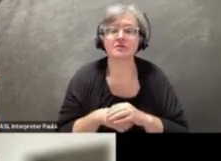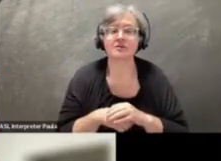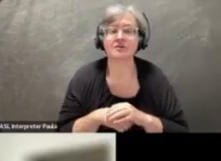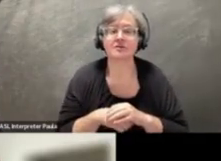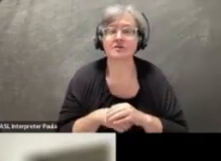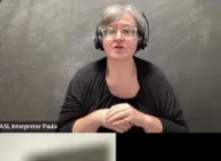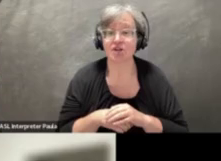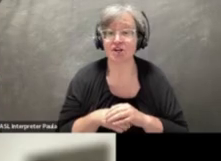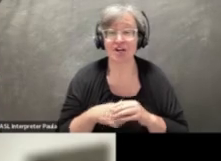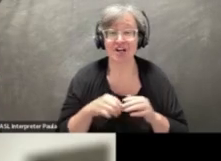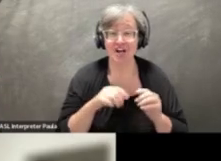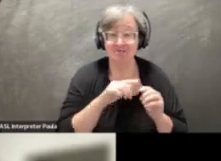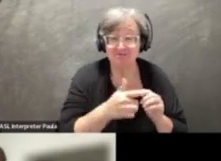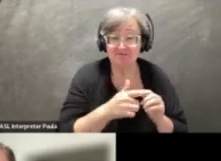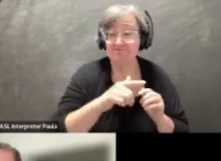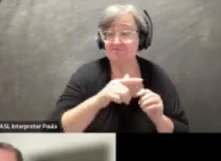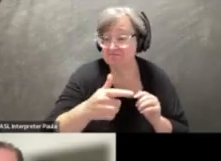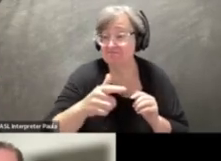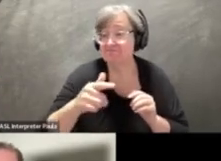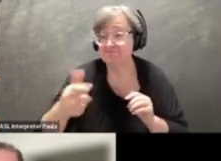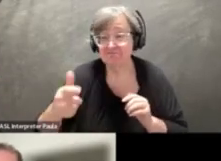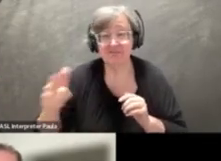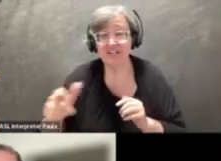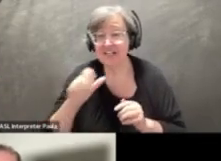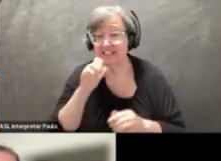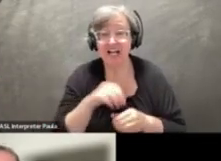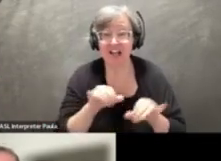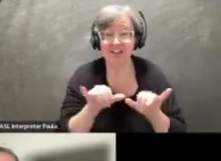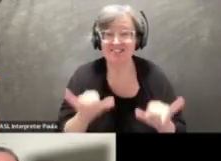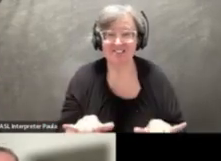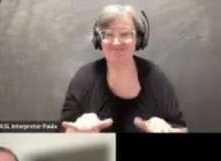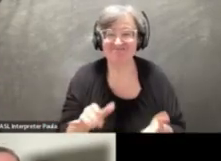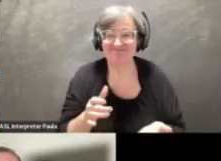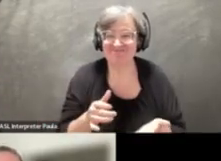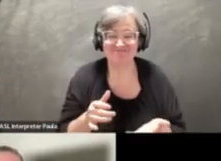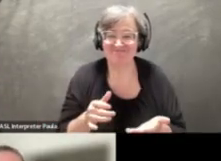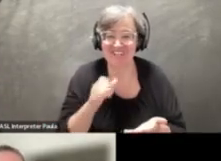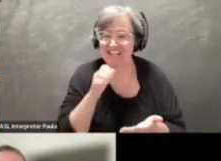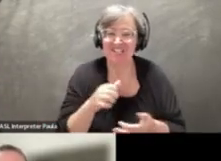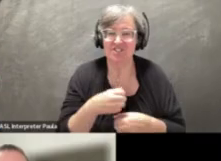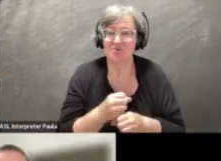one person at a time, and having it outside of the system, it didn't really create the changes